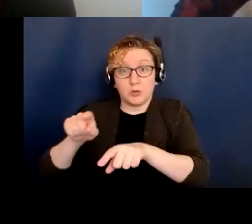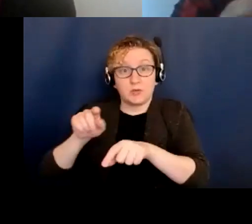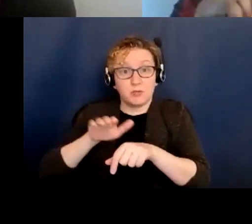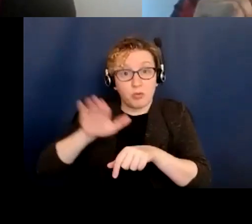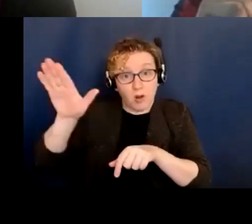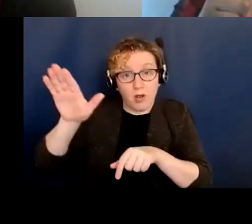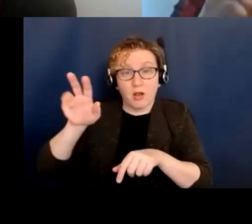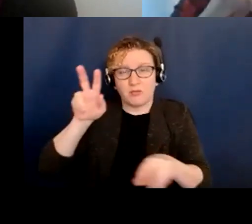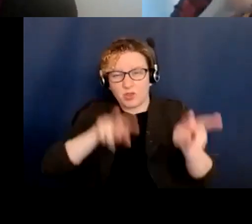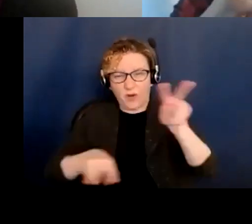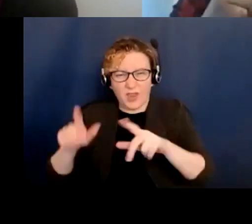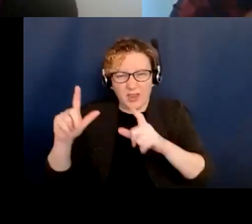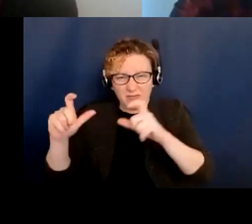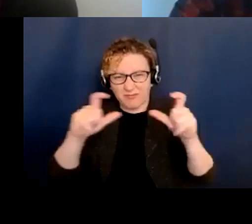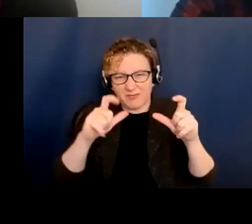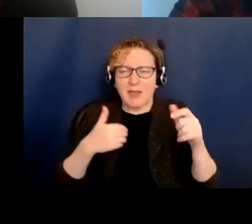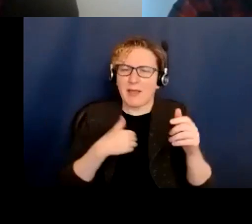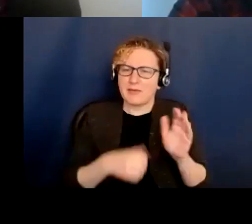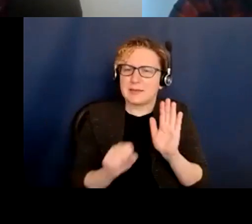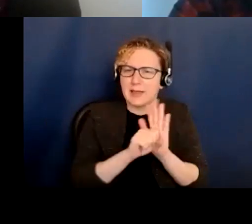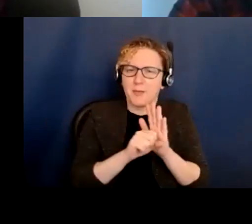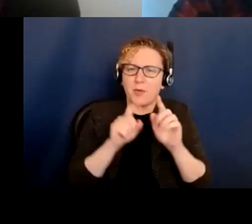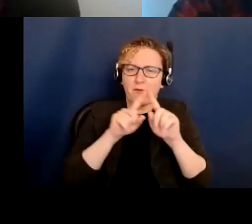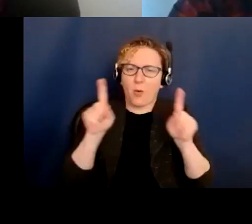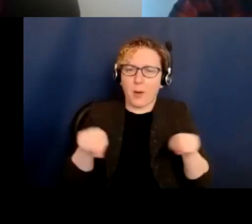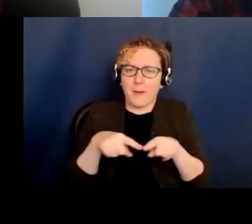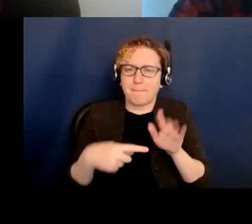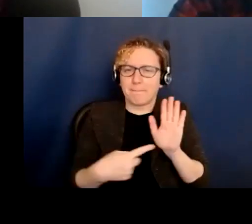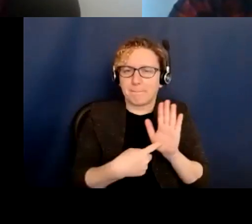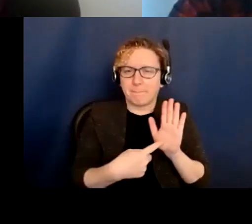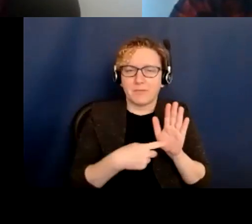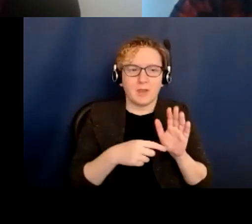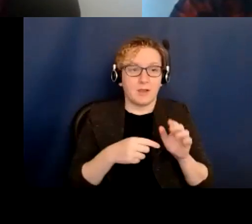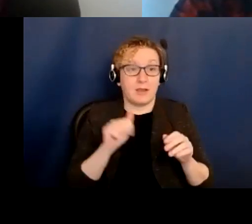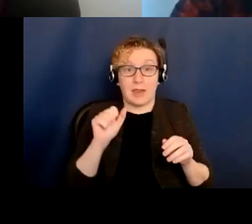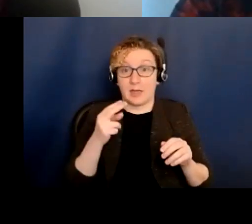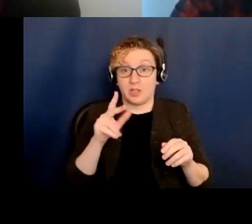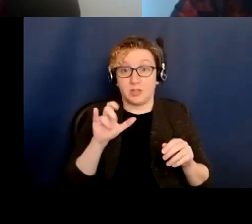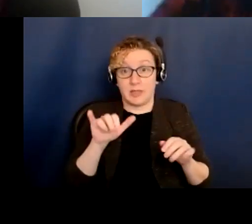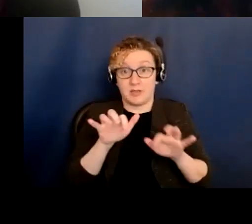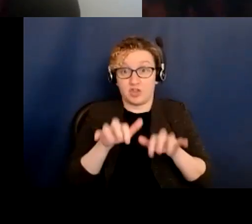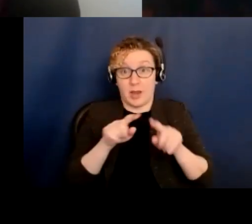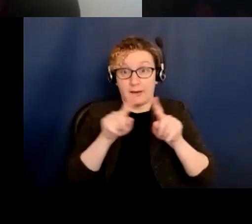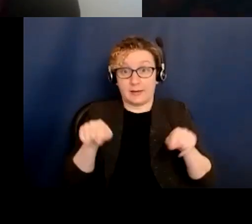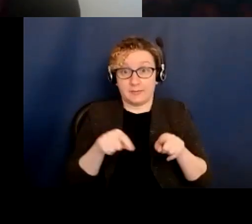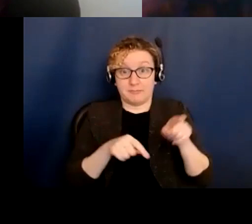There are sample forms out there, which is posted to the chat on what sorts of things